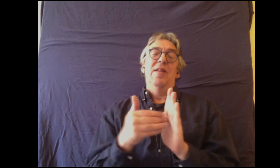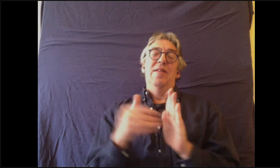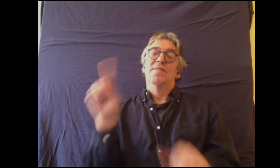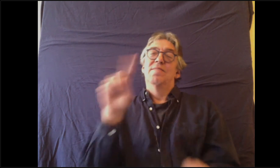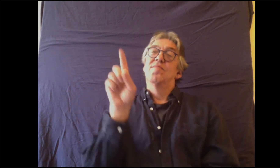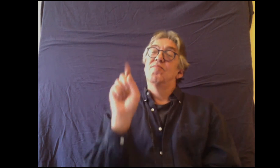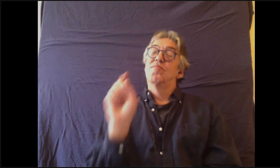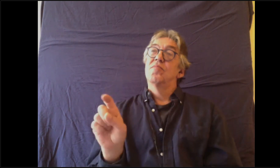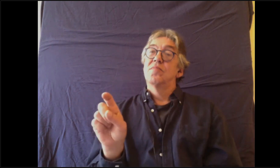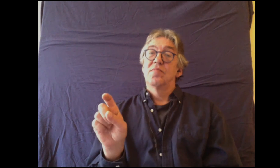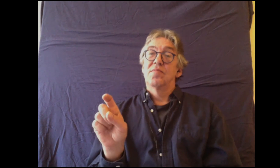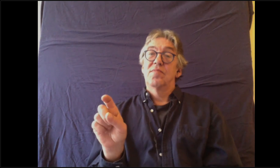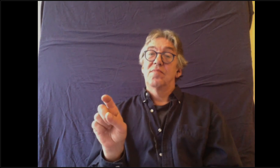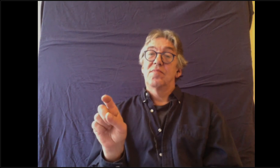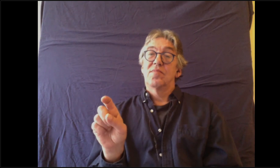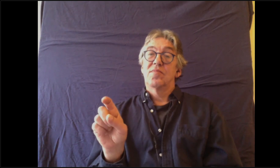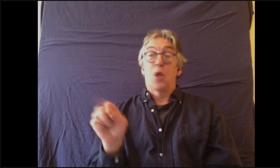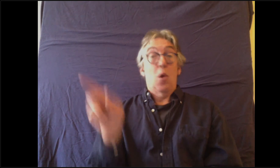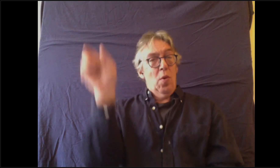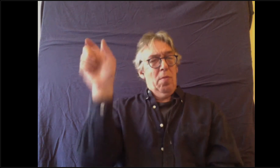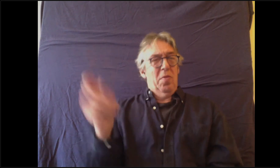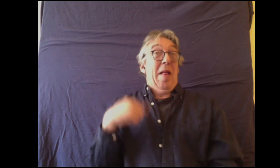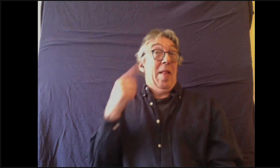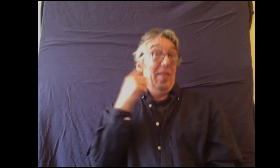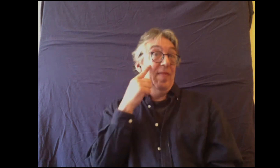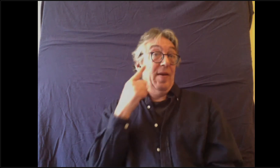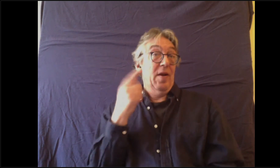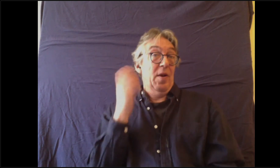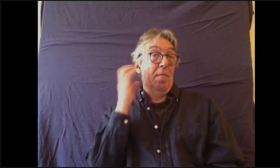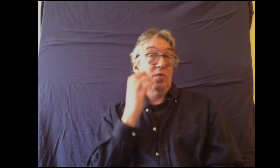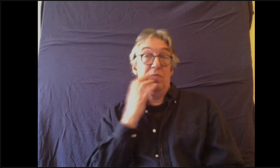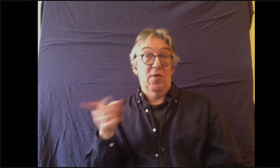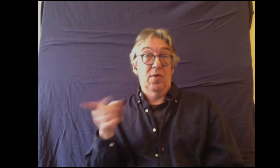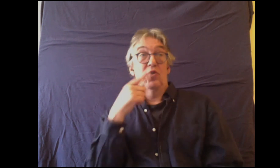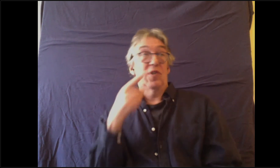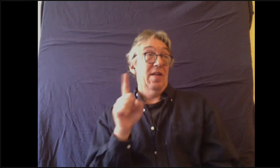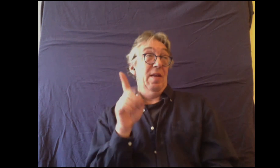Someone probably based in Mozambique saying DPOs face many challenges.